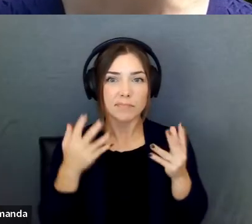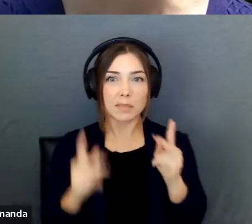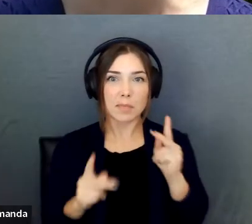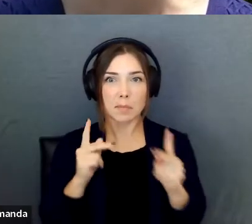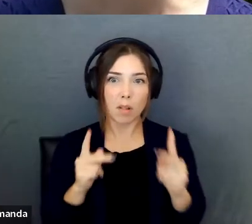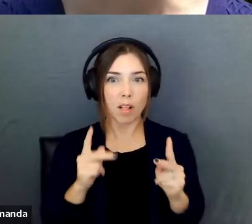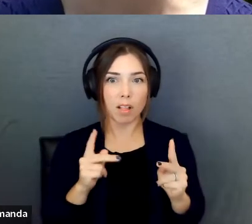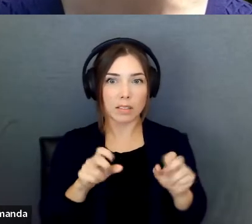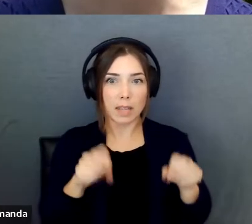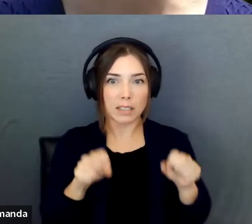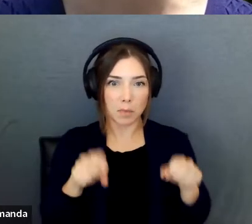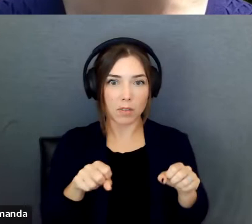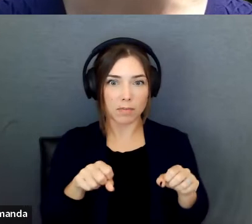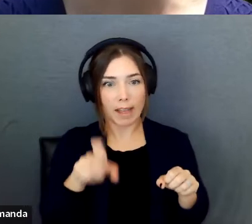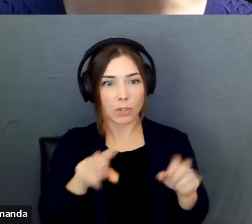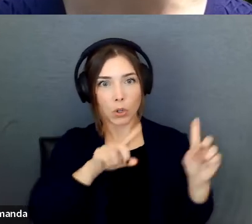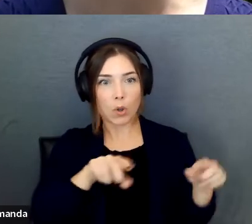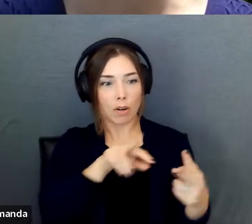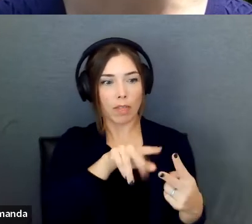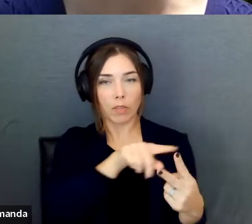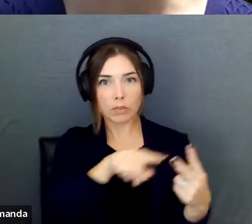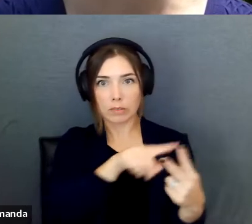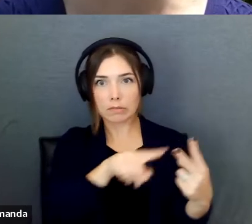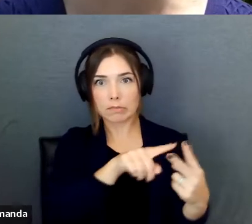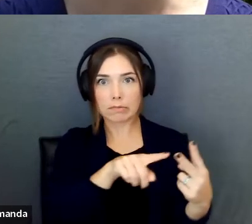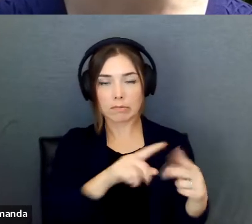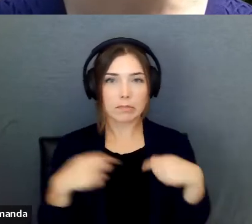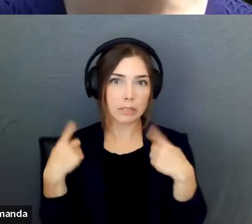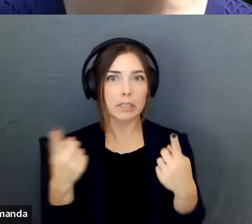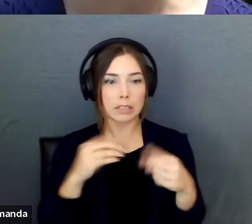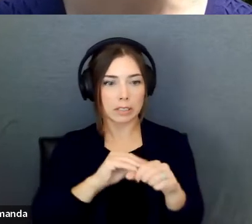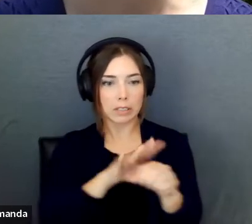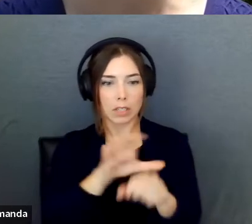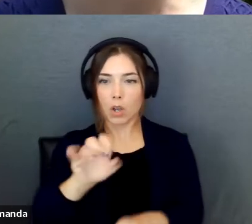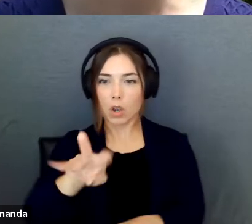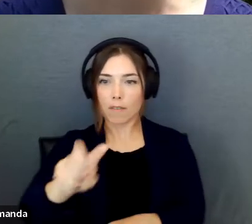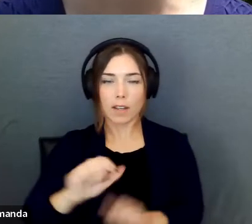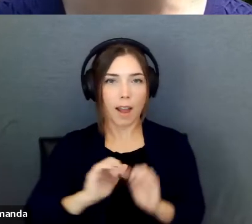Anything we can do to keep them it thriving in their own personal comfortable environment